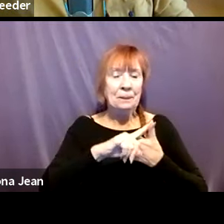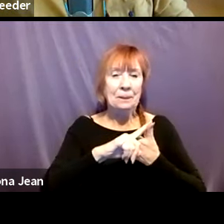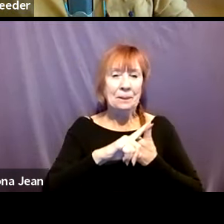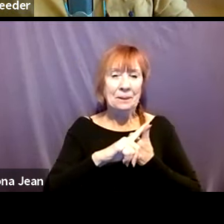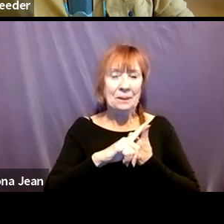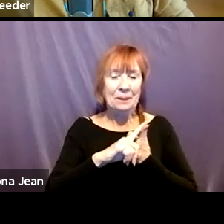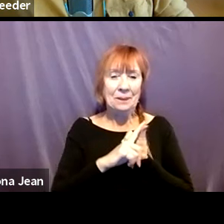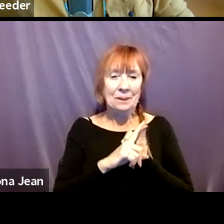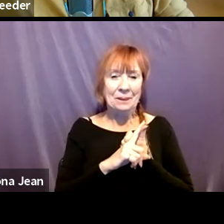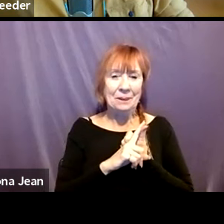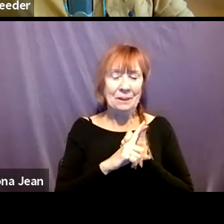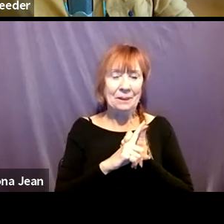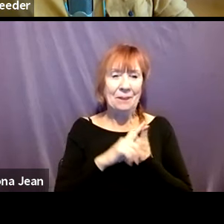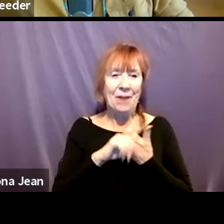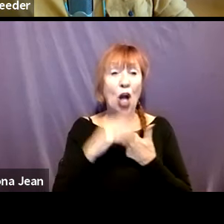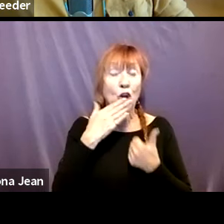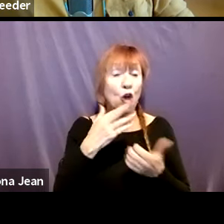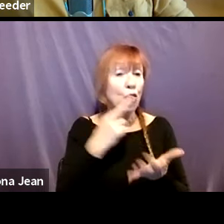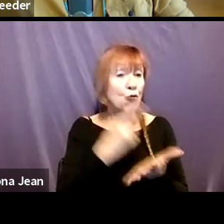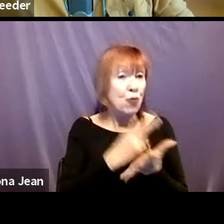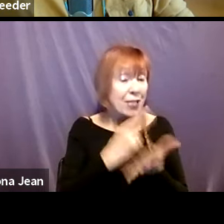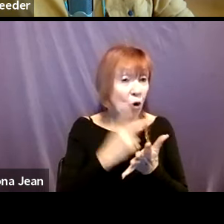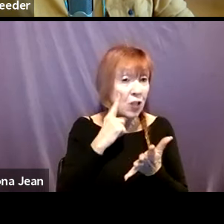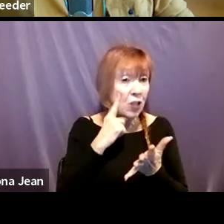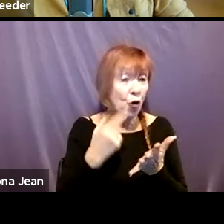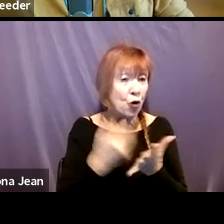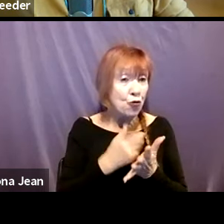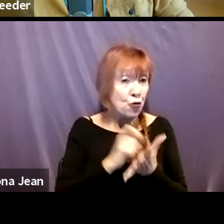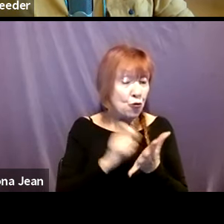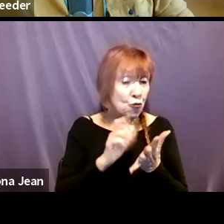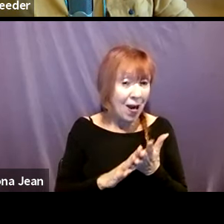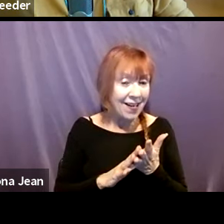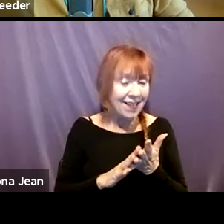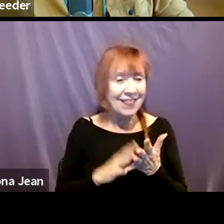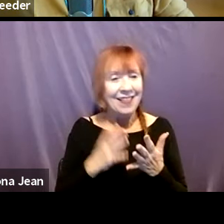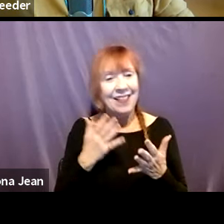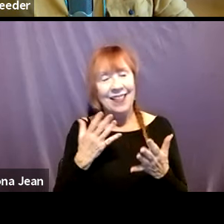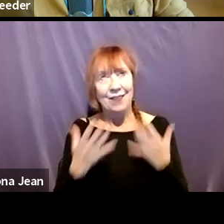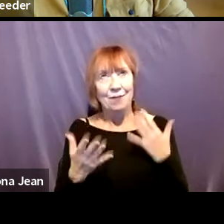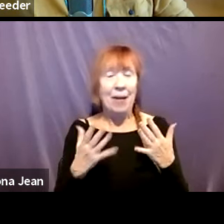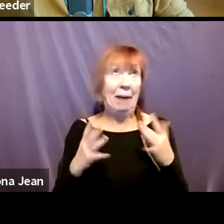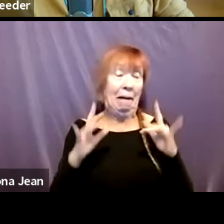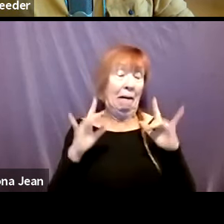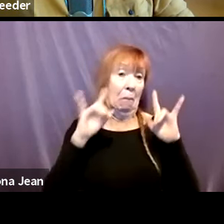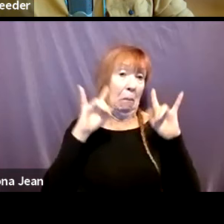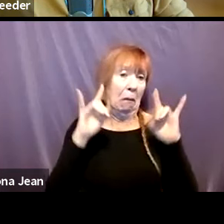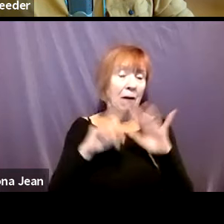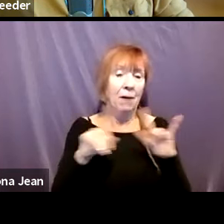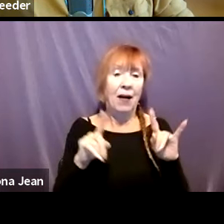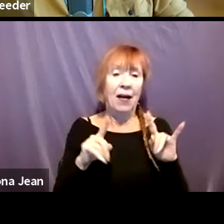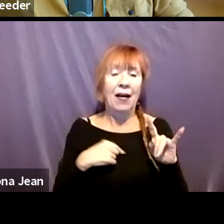I think a good resource... This might sound pretentious, but I think The Criterion Collection